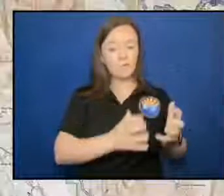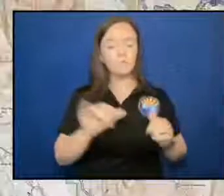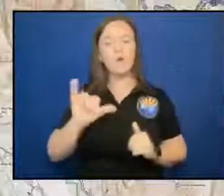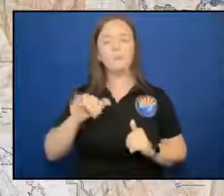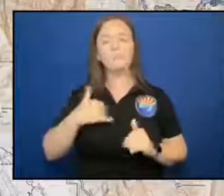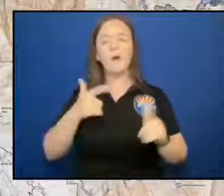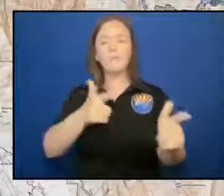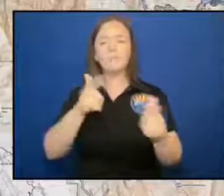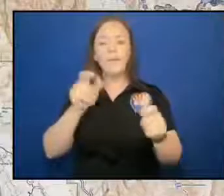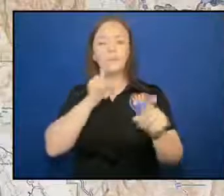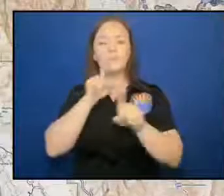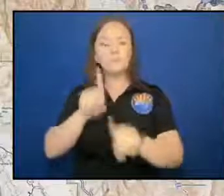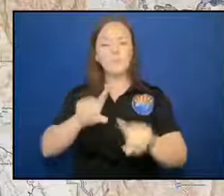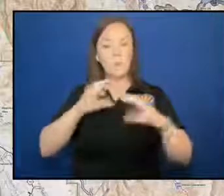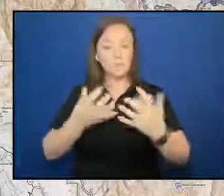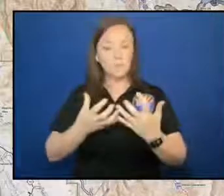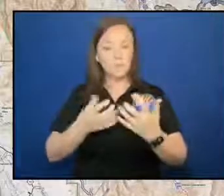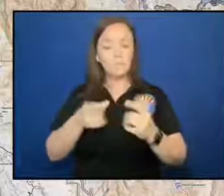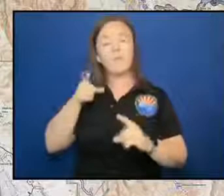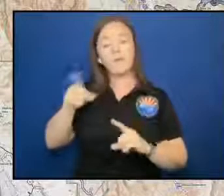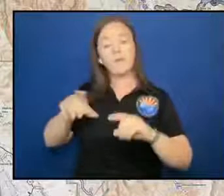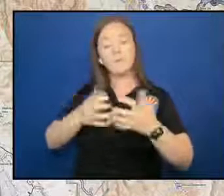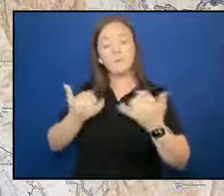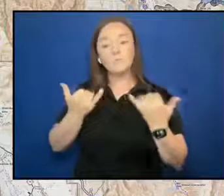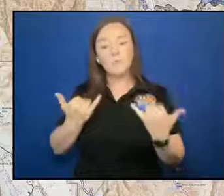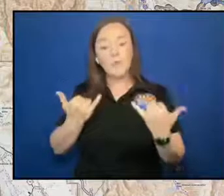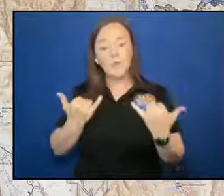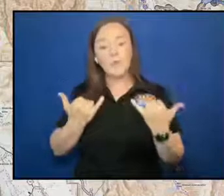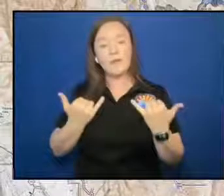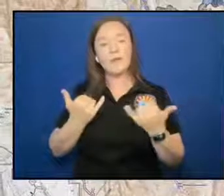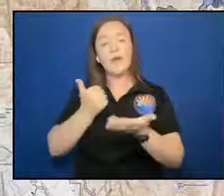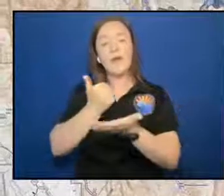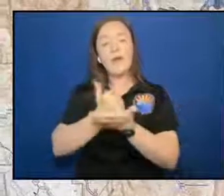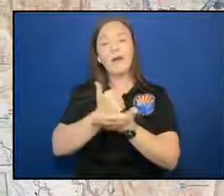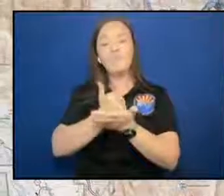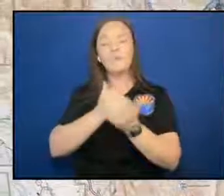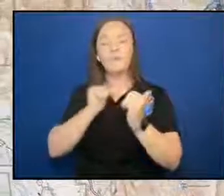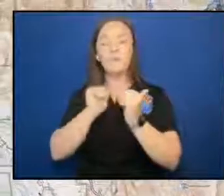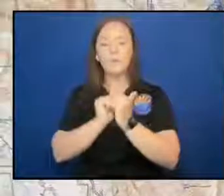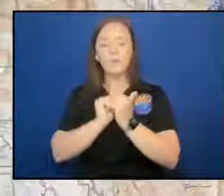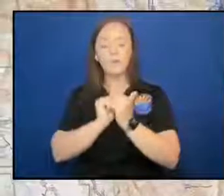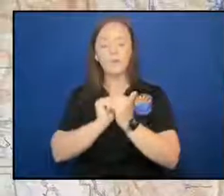MANAGEMENT TEAM 3 WILL BE SHADOWING US SO WE WILL NOT